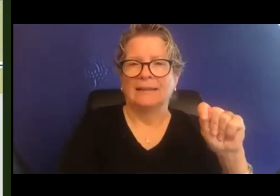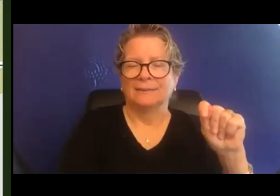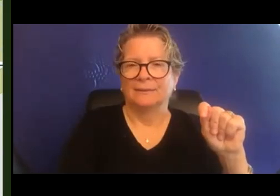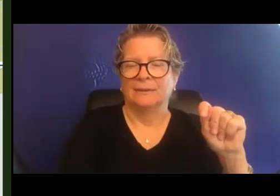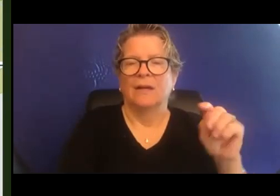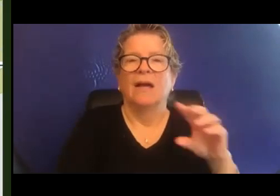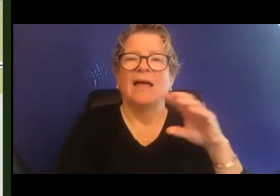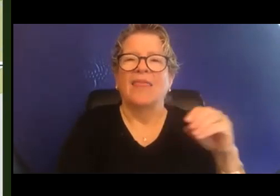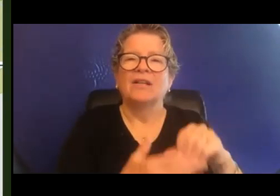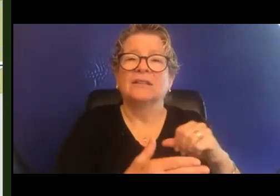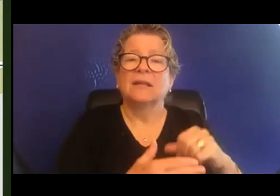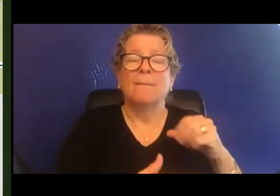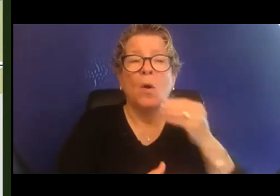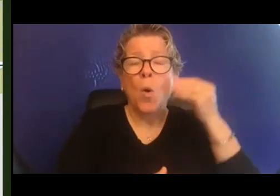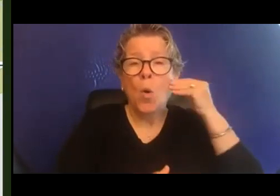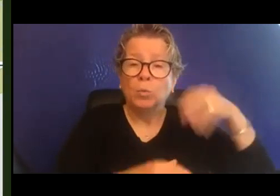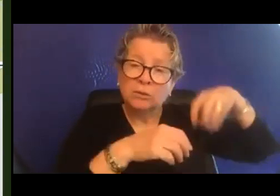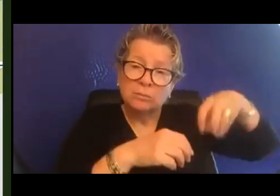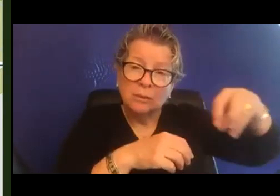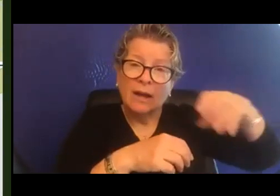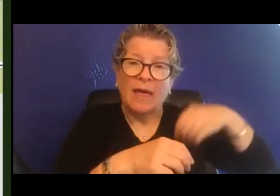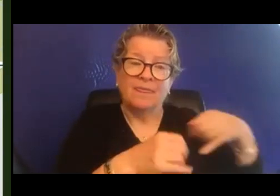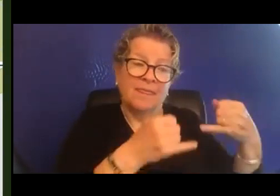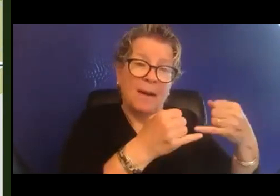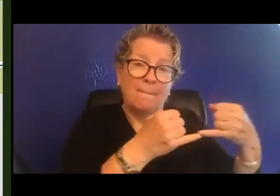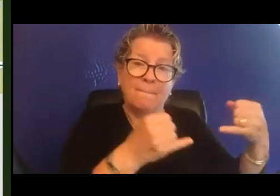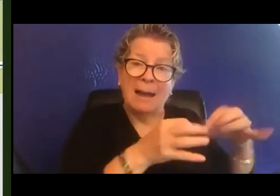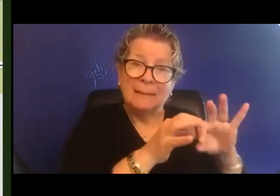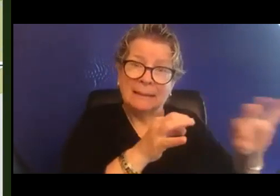need to be connected along the condominium complex here and